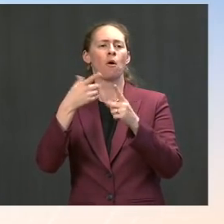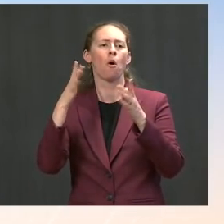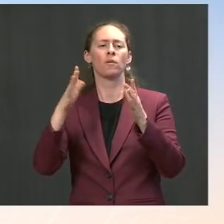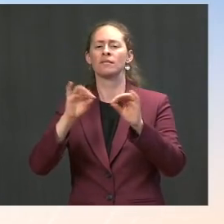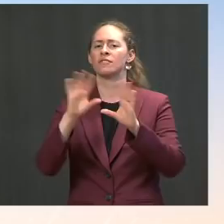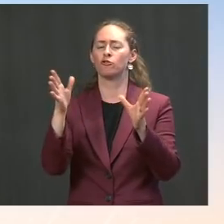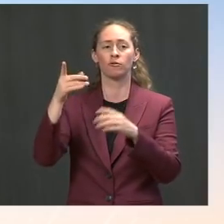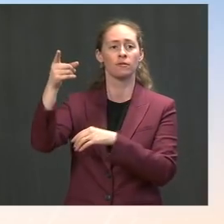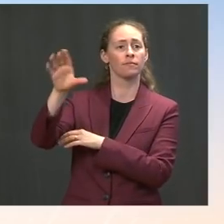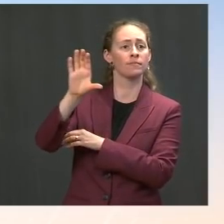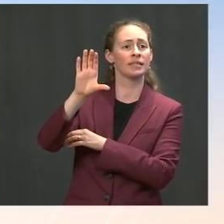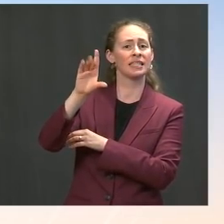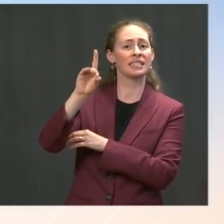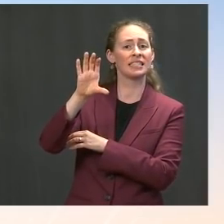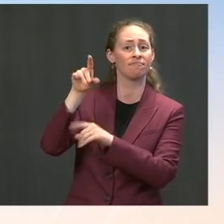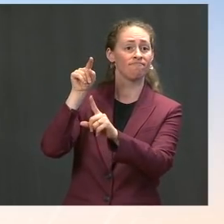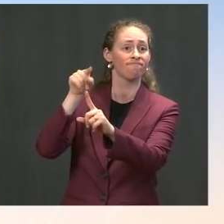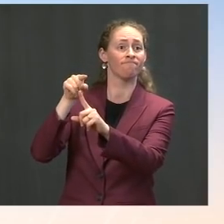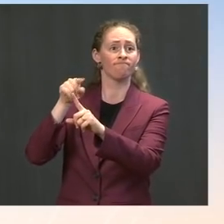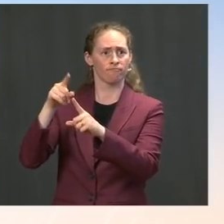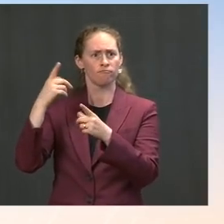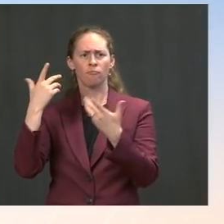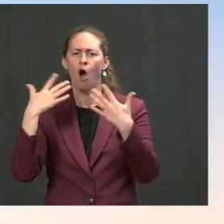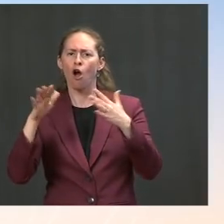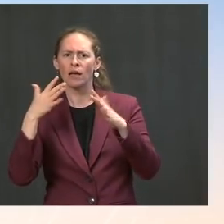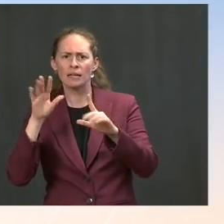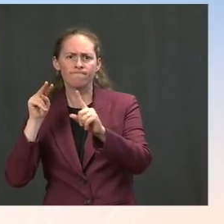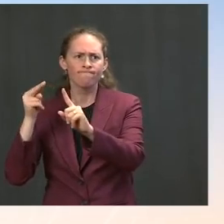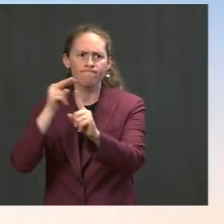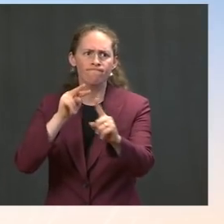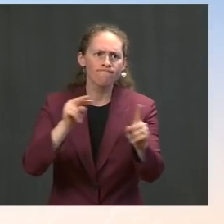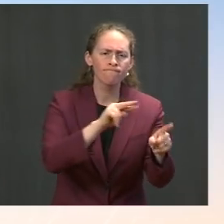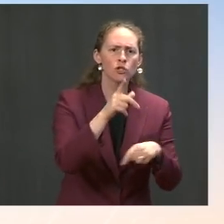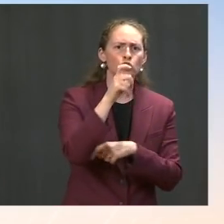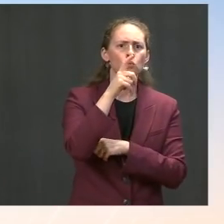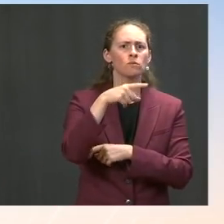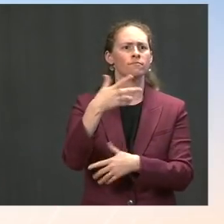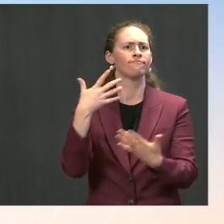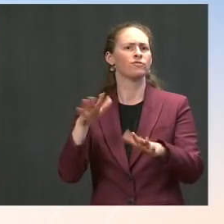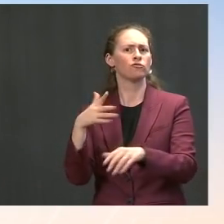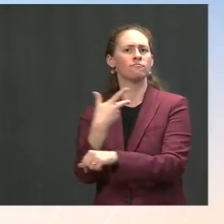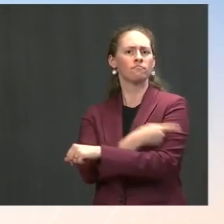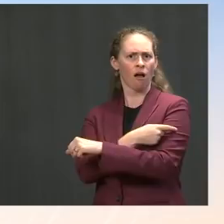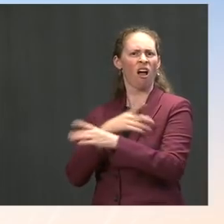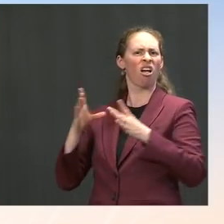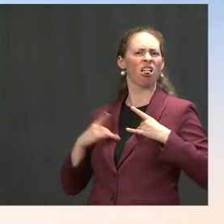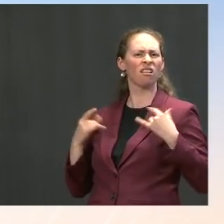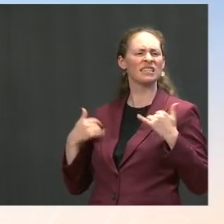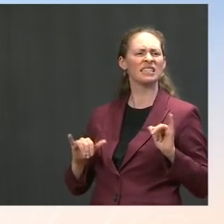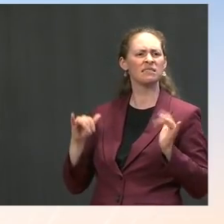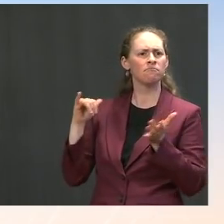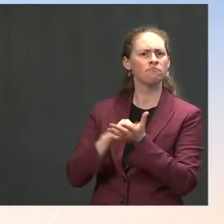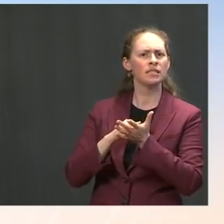actively track breakthrough cases through these cohorts of individuals who are vulnerable populations, who are hi- --